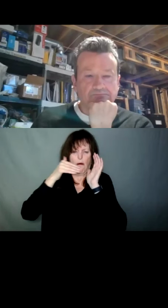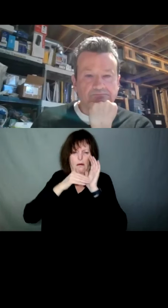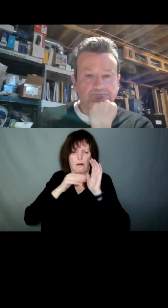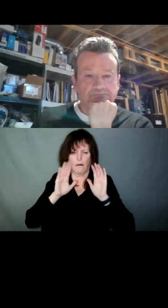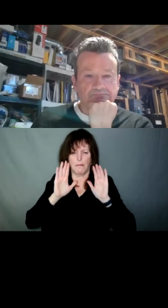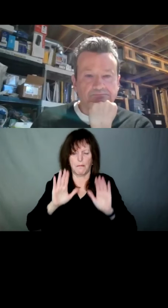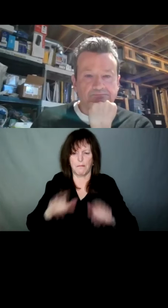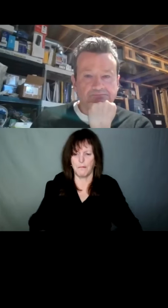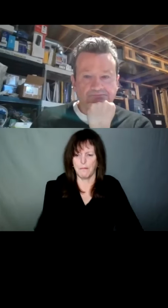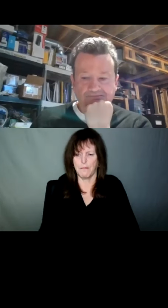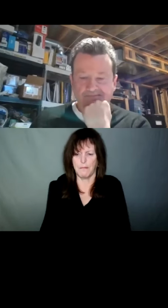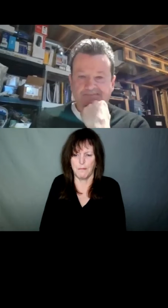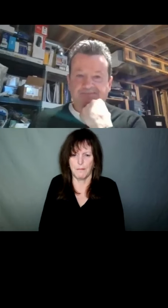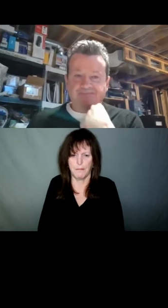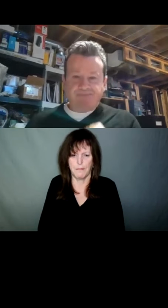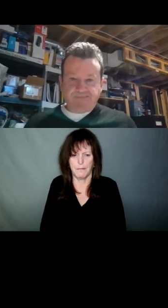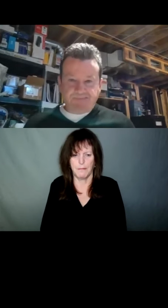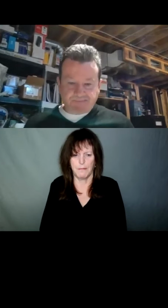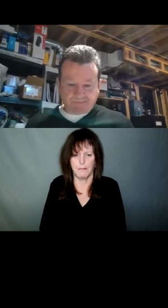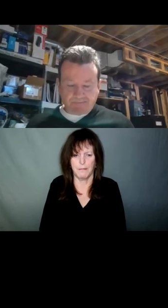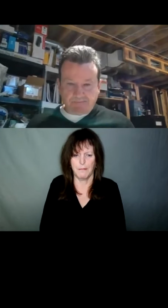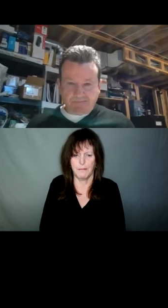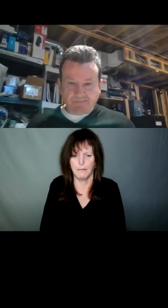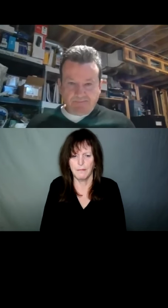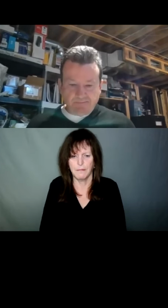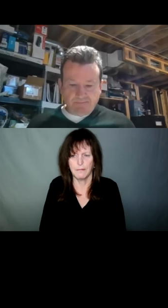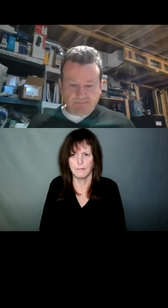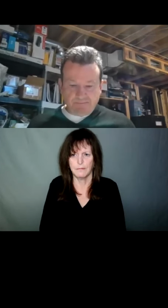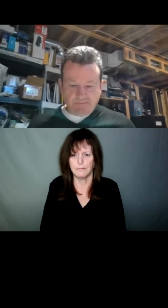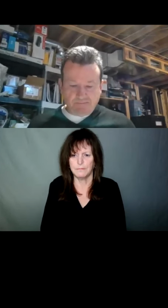» JOHN MOSSA: I am going to